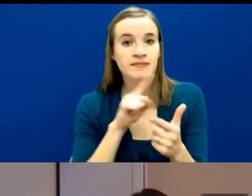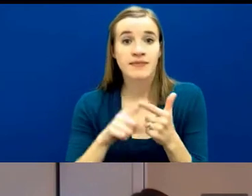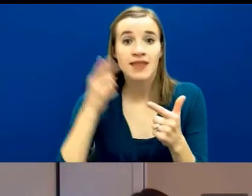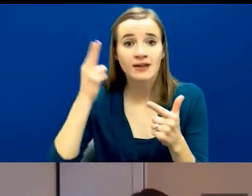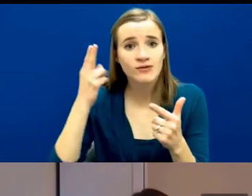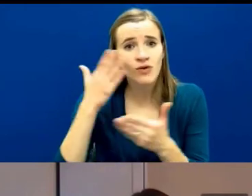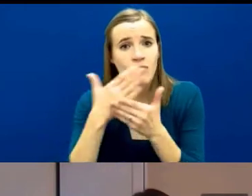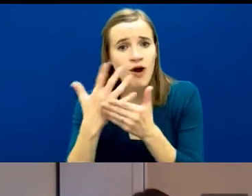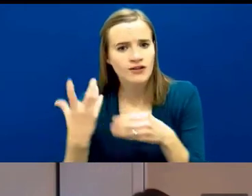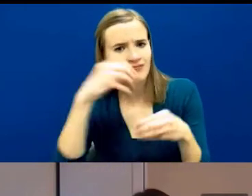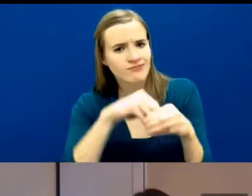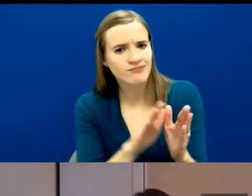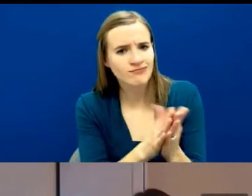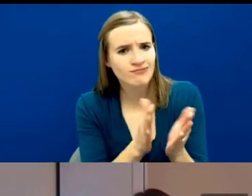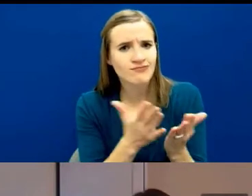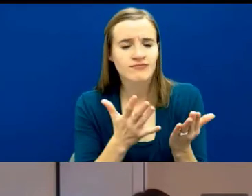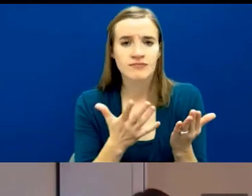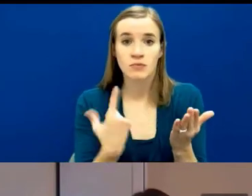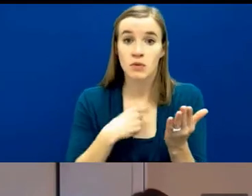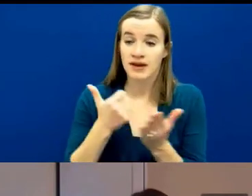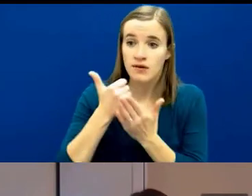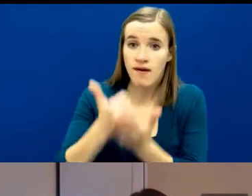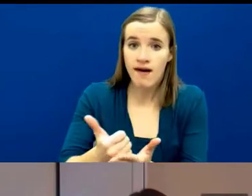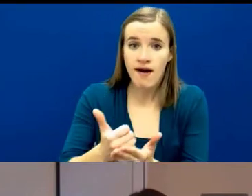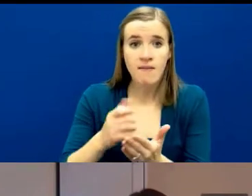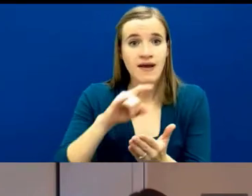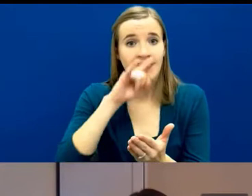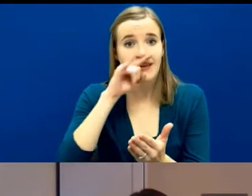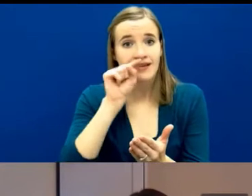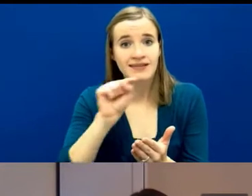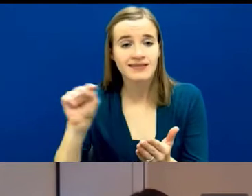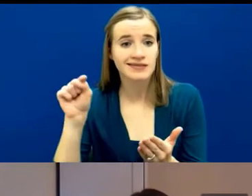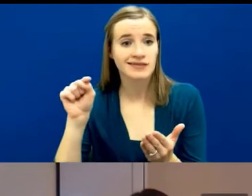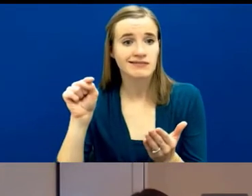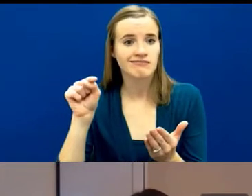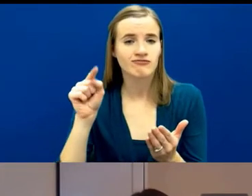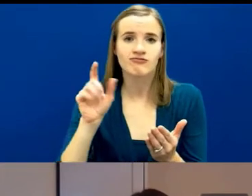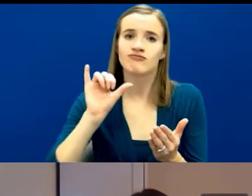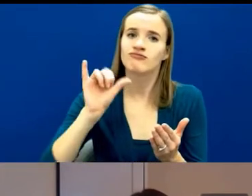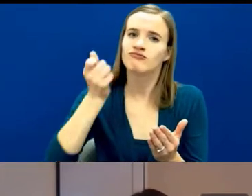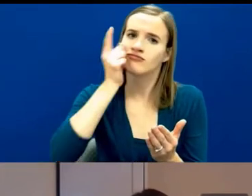know, to to help to help kids with, with the understanding of those concepts. And